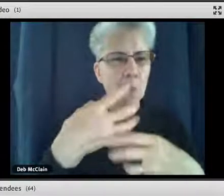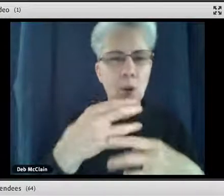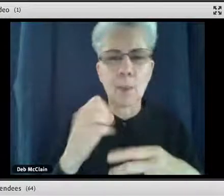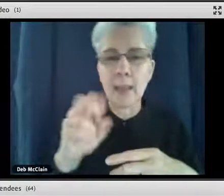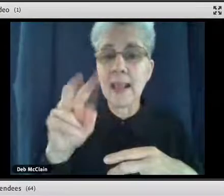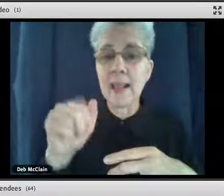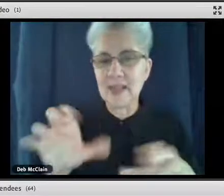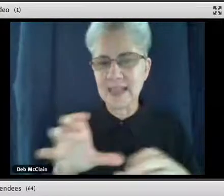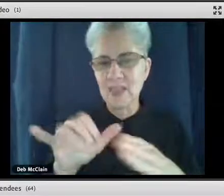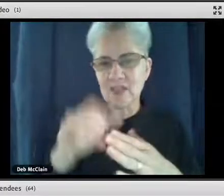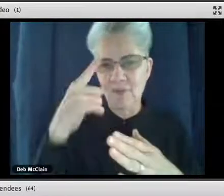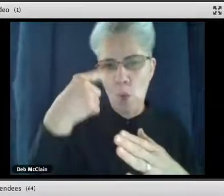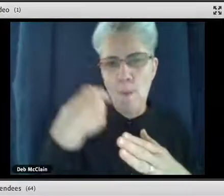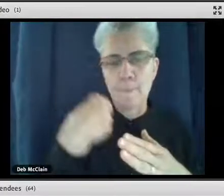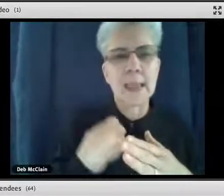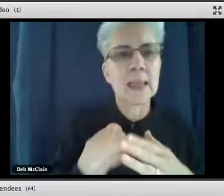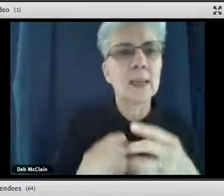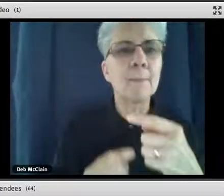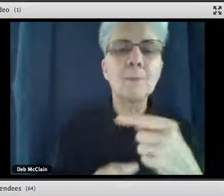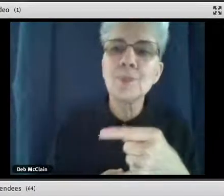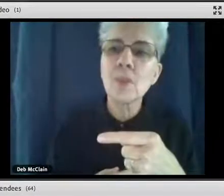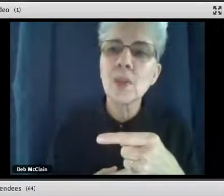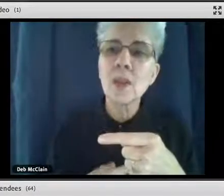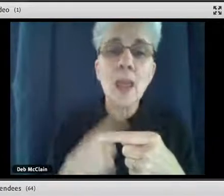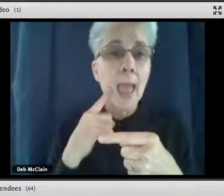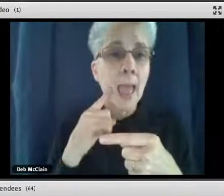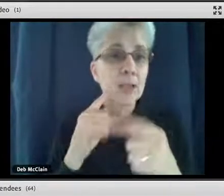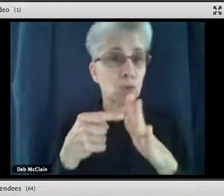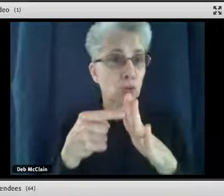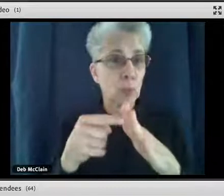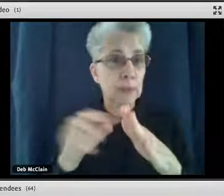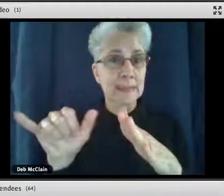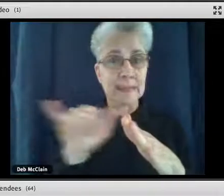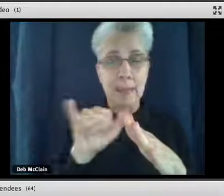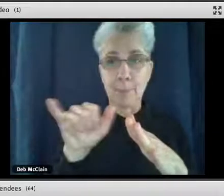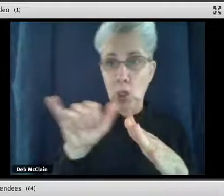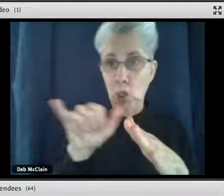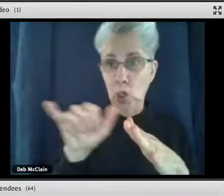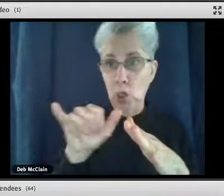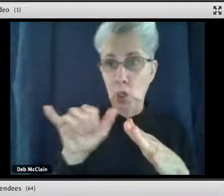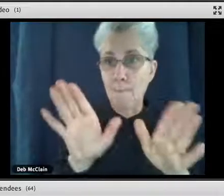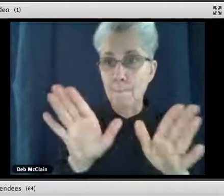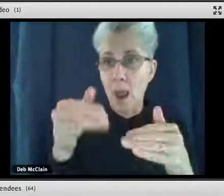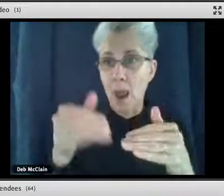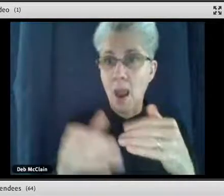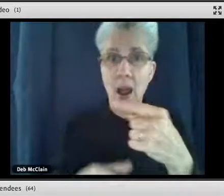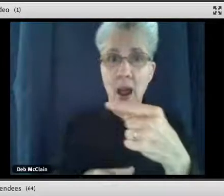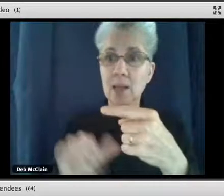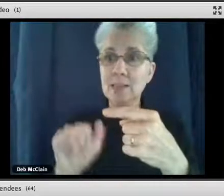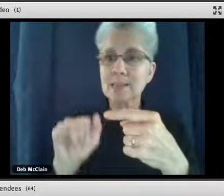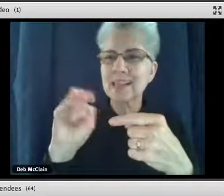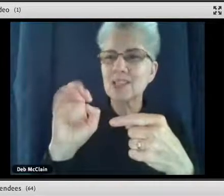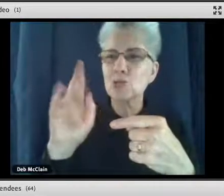or at least Eva clicked on the leader and it came up with a similar little box, right, interface